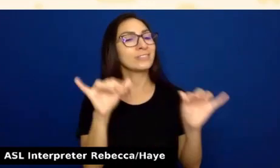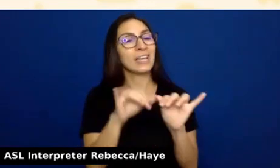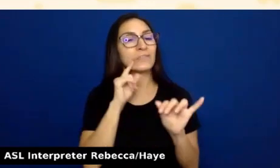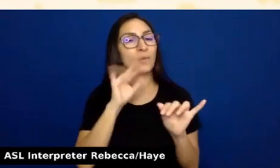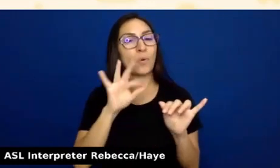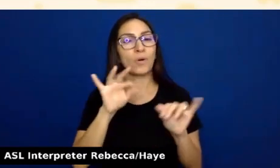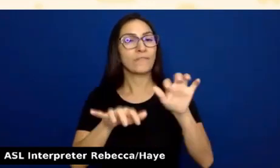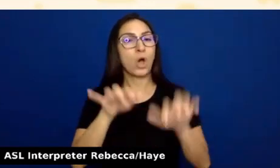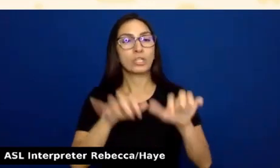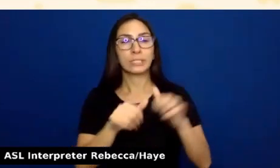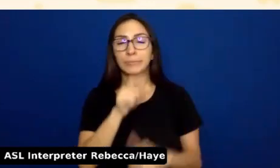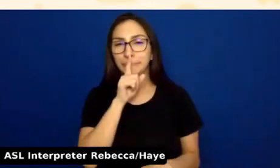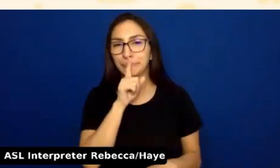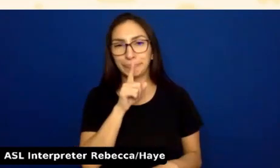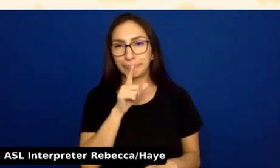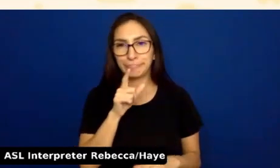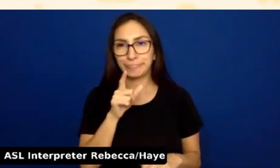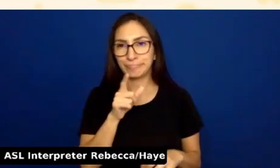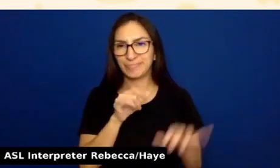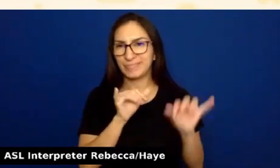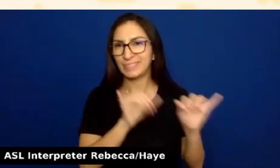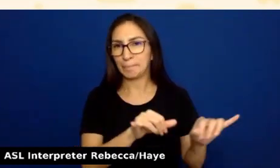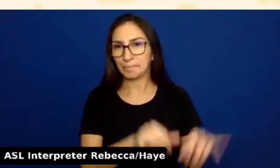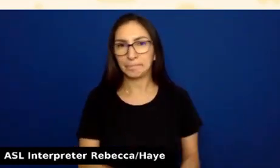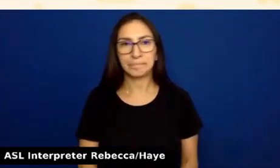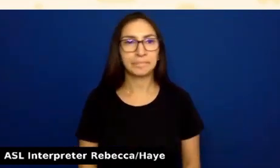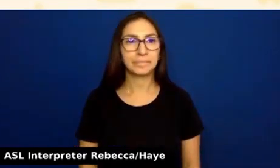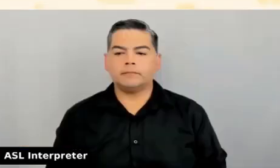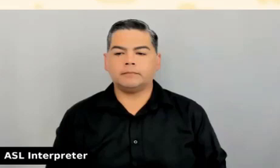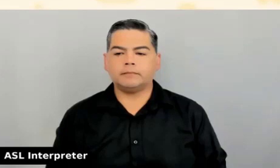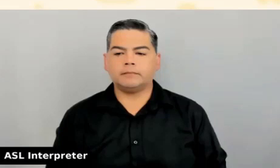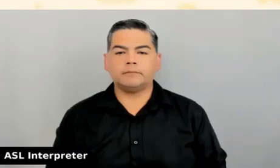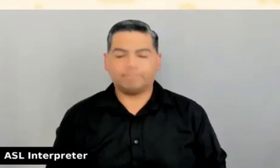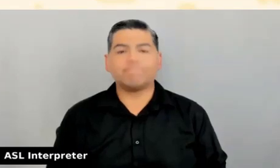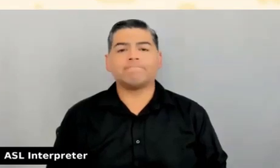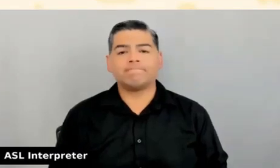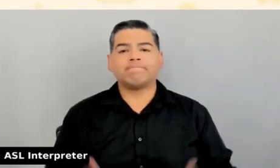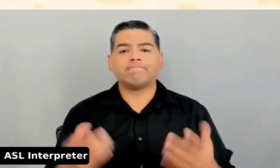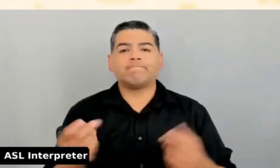Responsive. Website needs to be responsive. Sadly, in this day and age, we still have to say this.